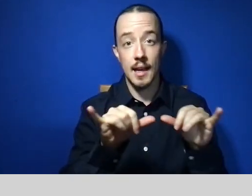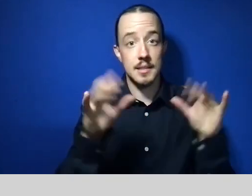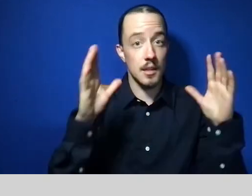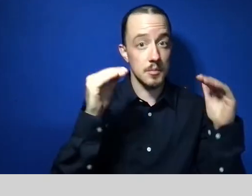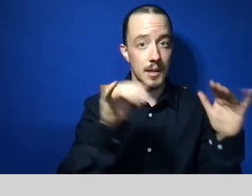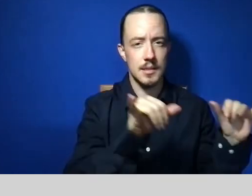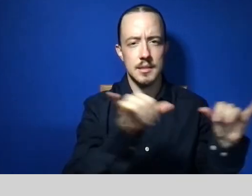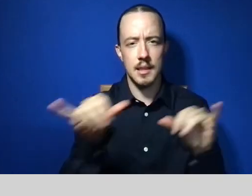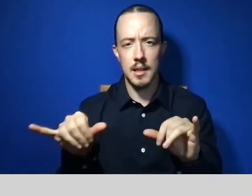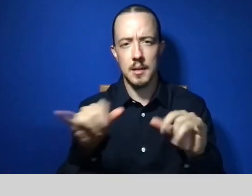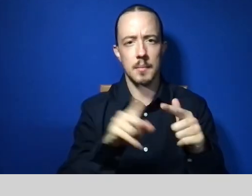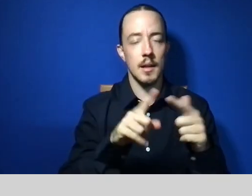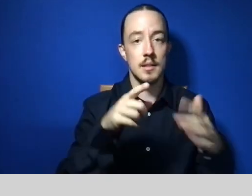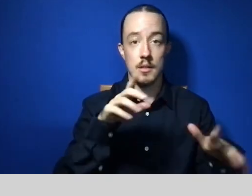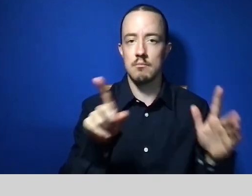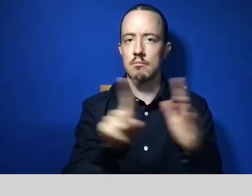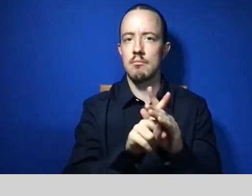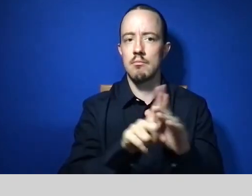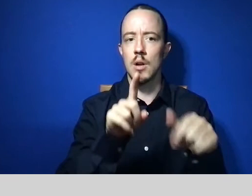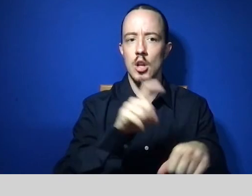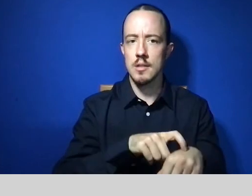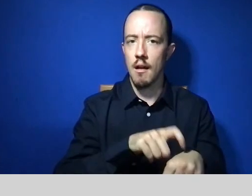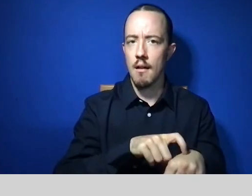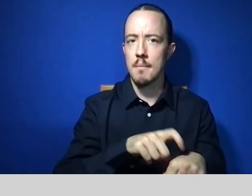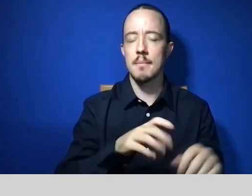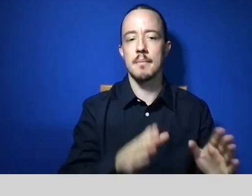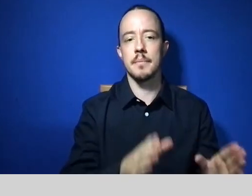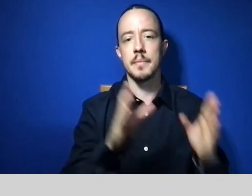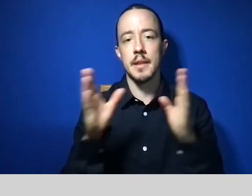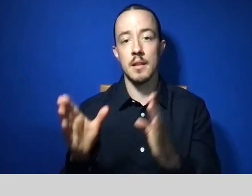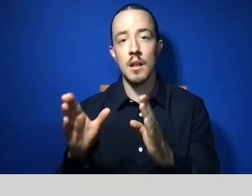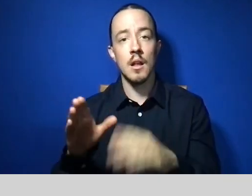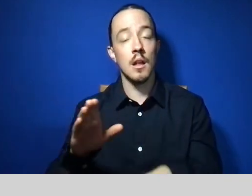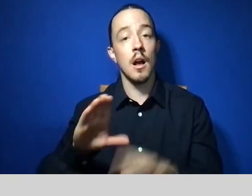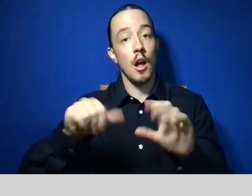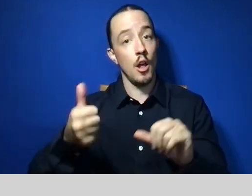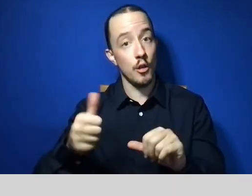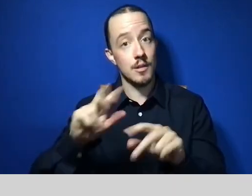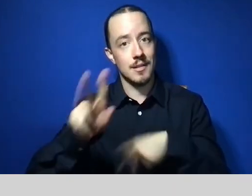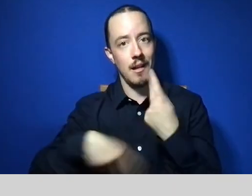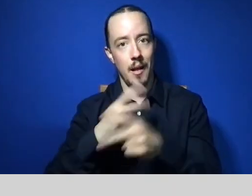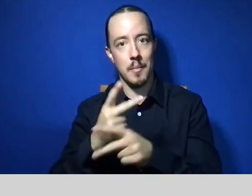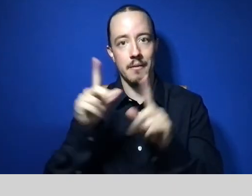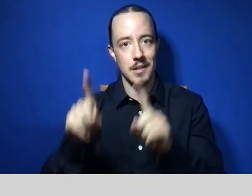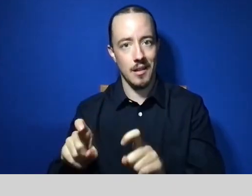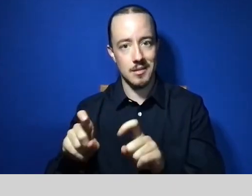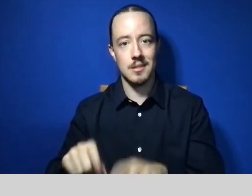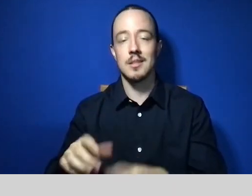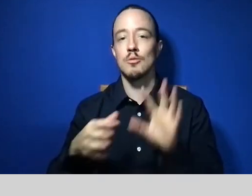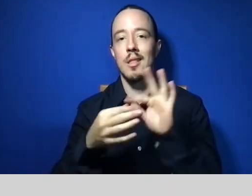what we would expect, is it coming in on time? And then we can also look at sort of things